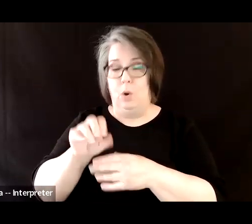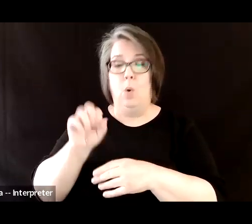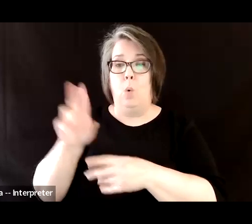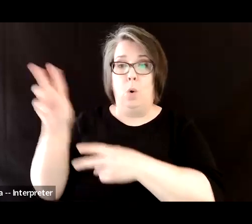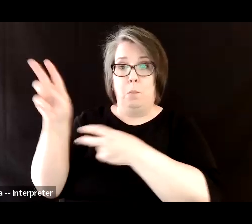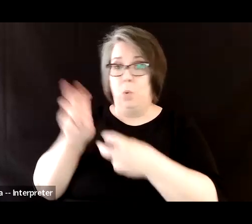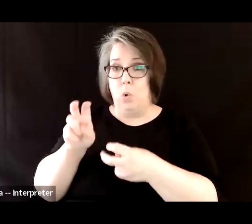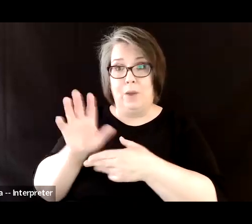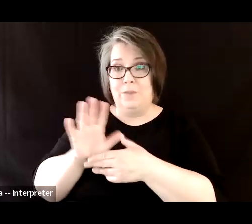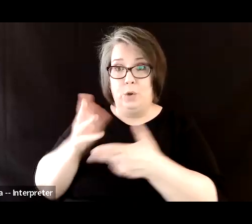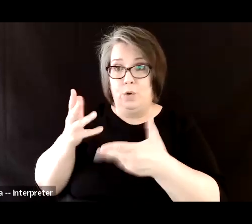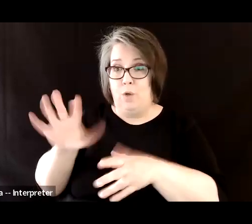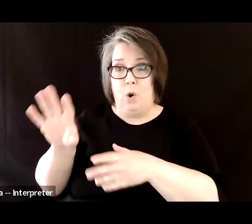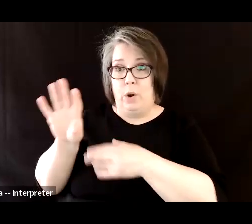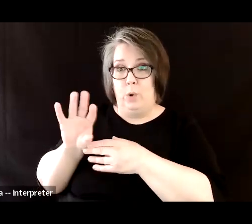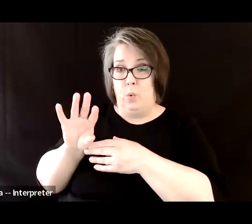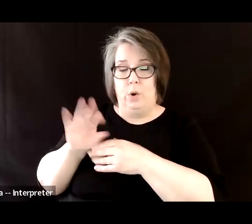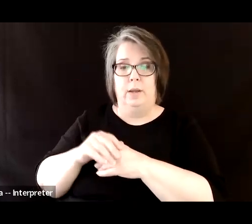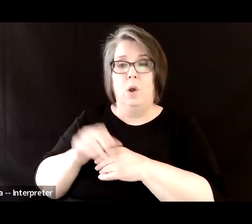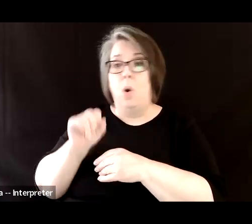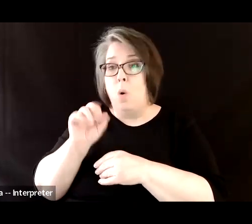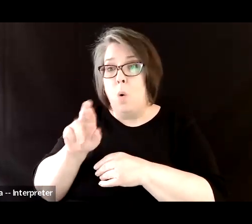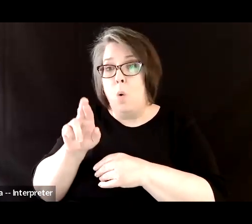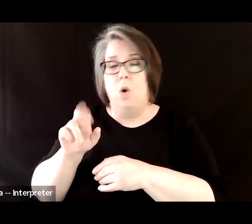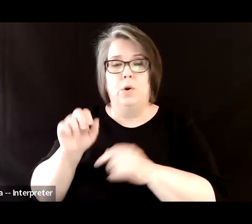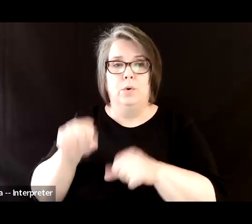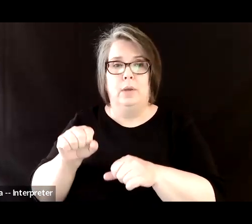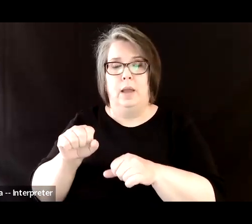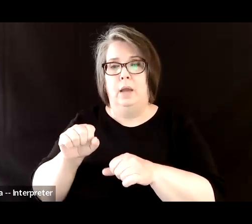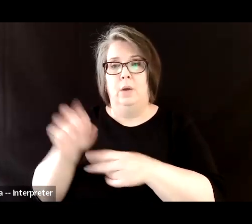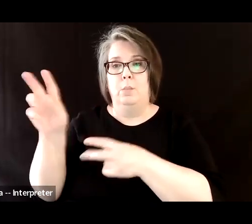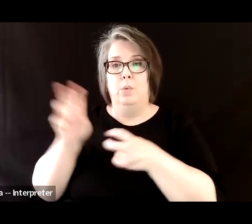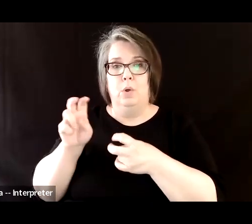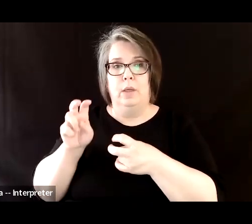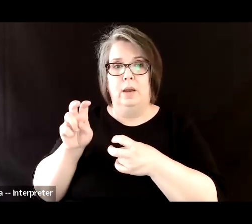video you've already recorded or you could even pull in external